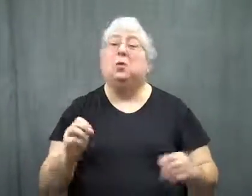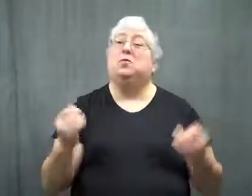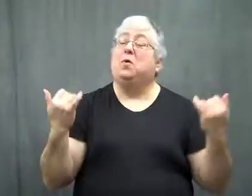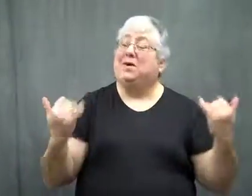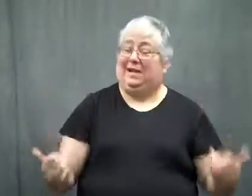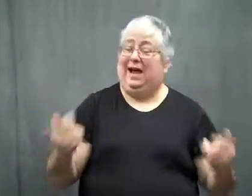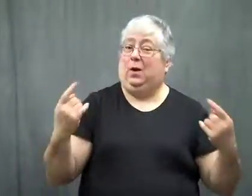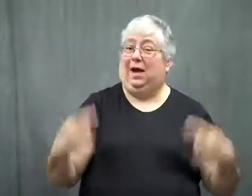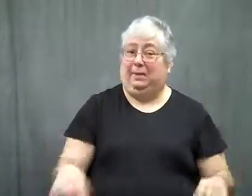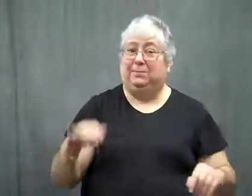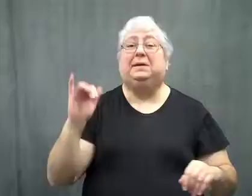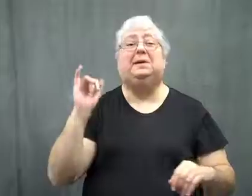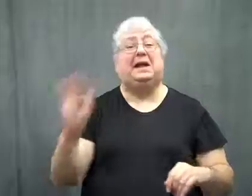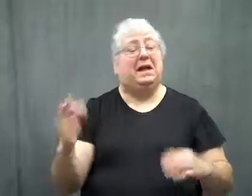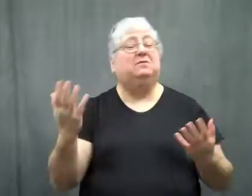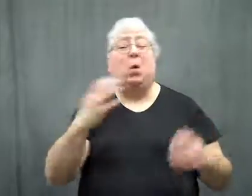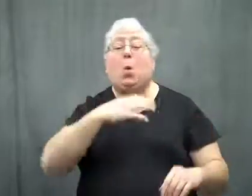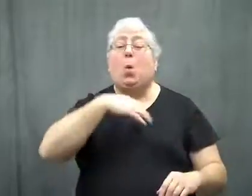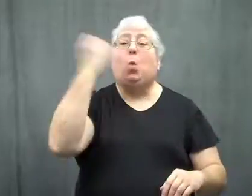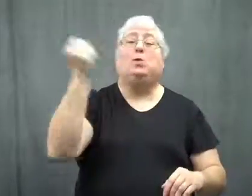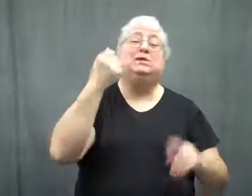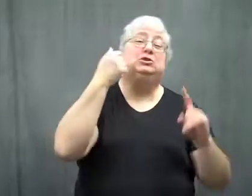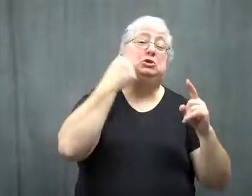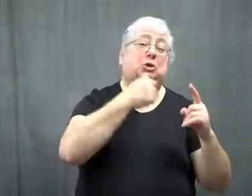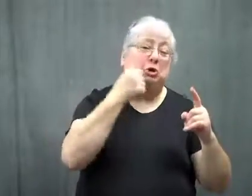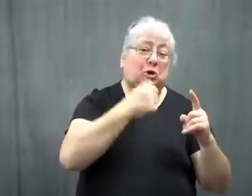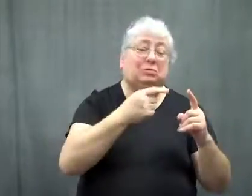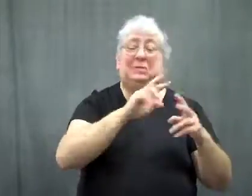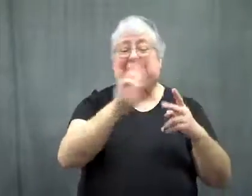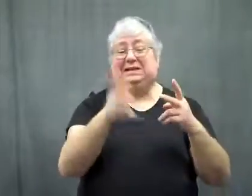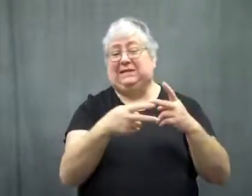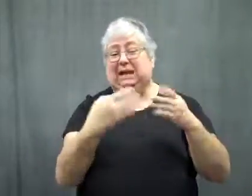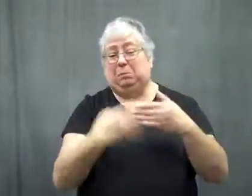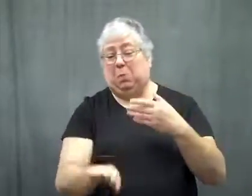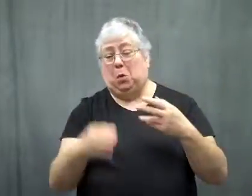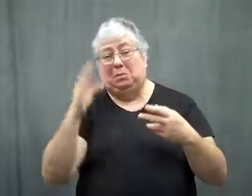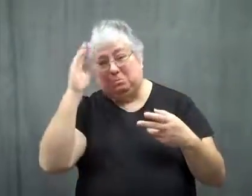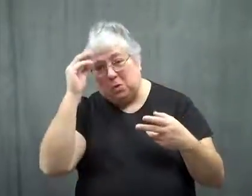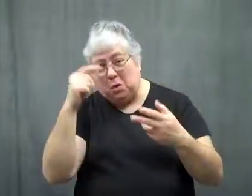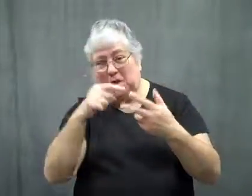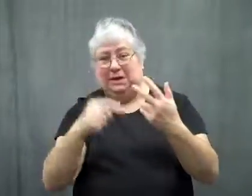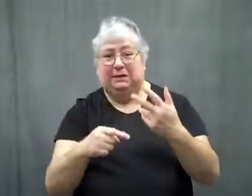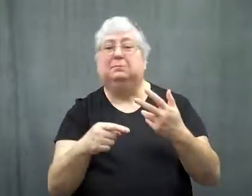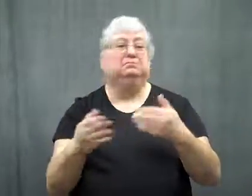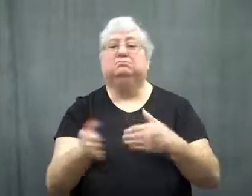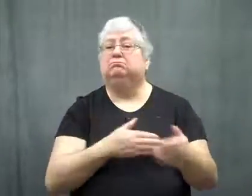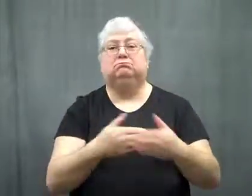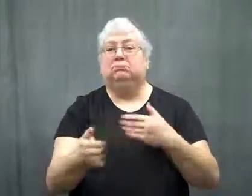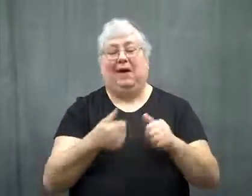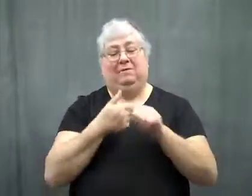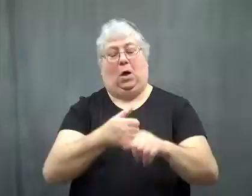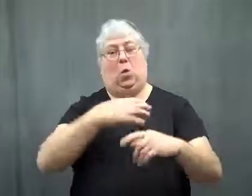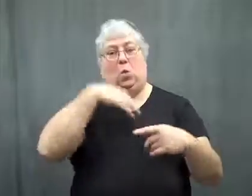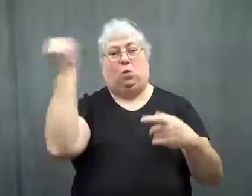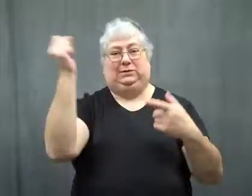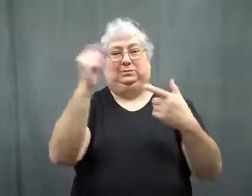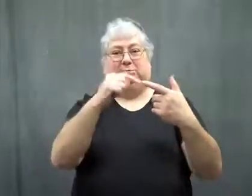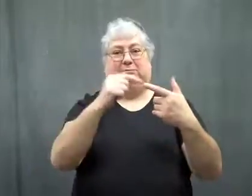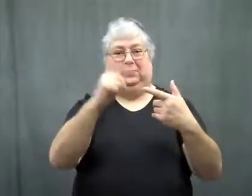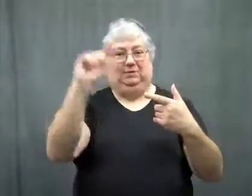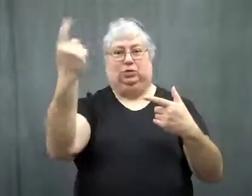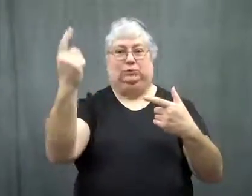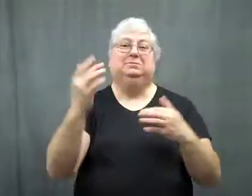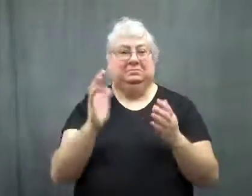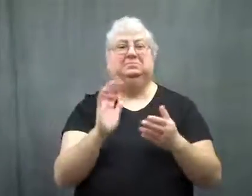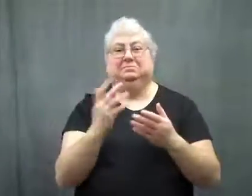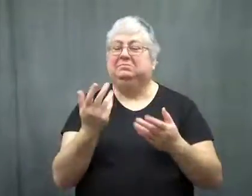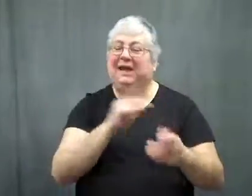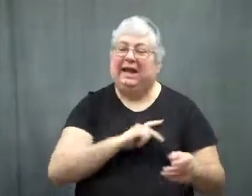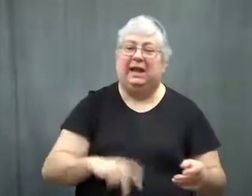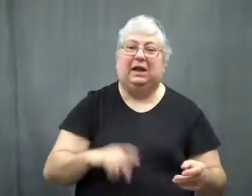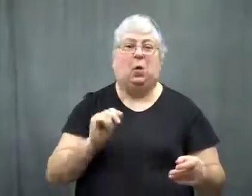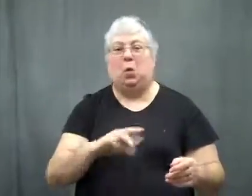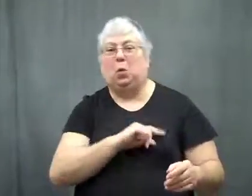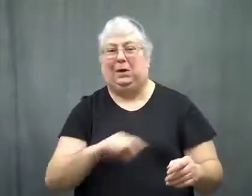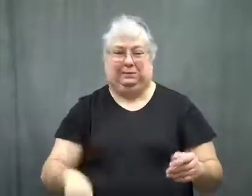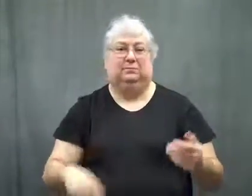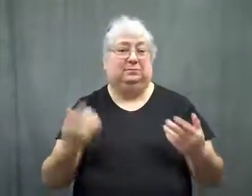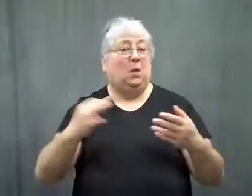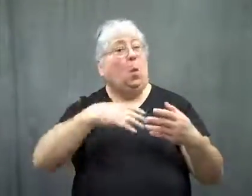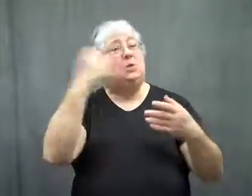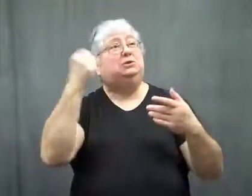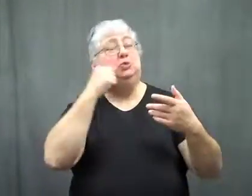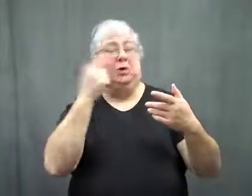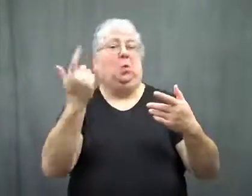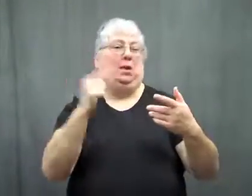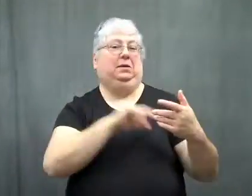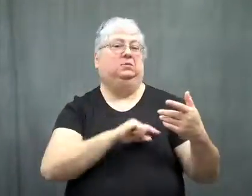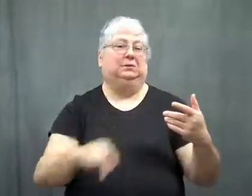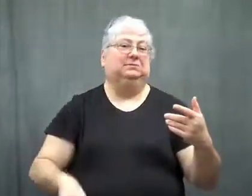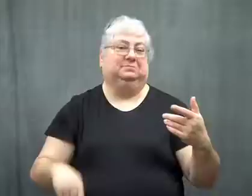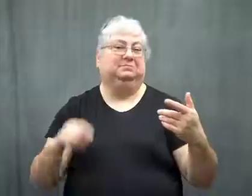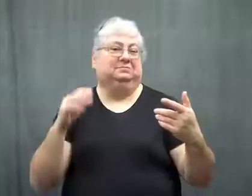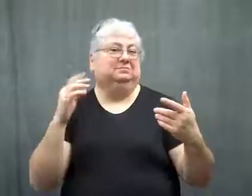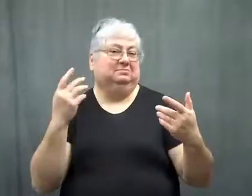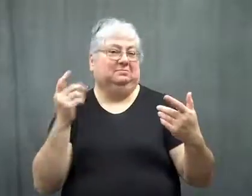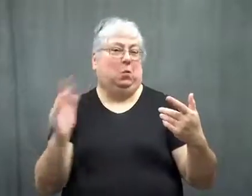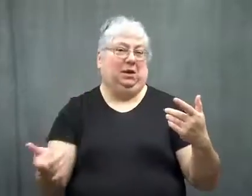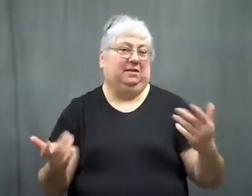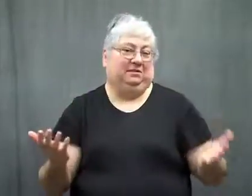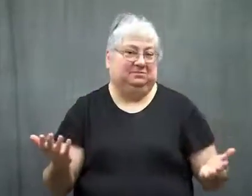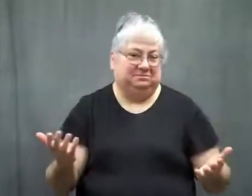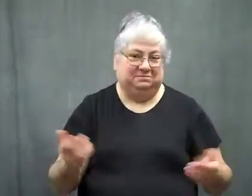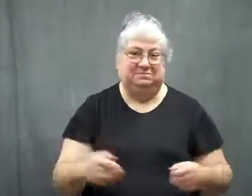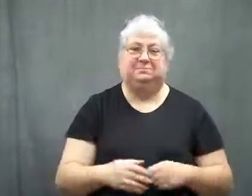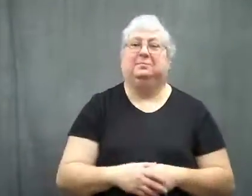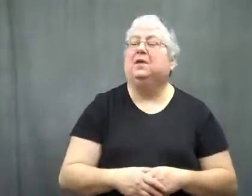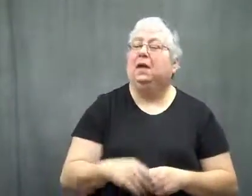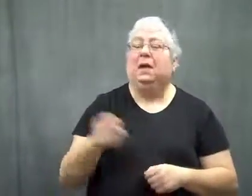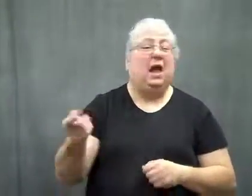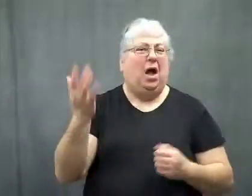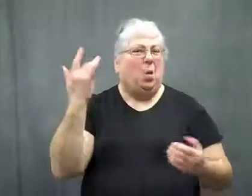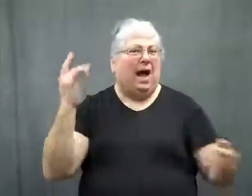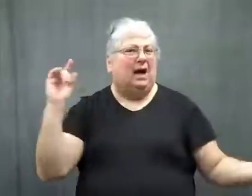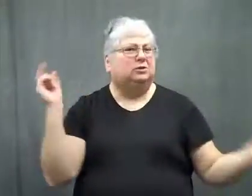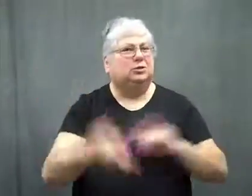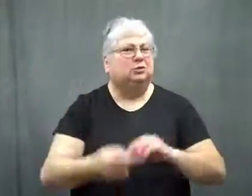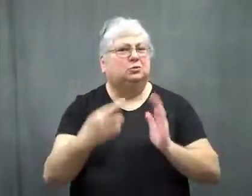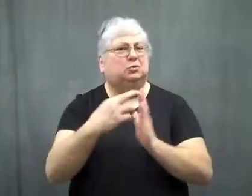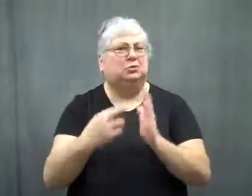Now, the oldest child will become the next monarch regardless of gender.